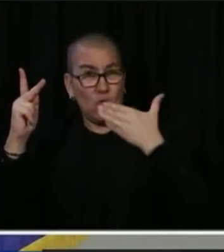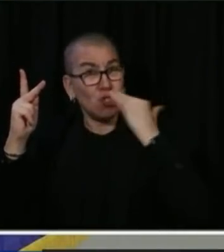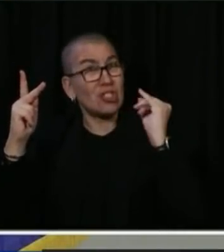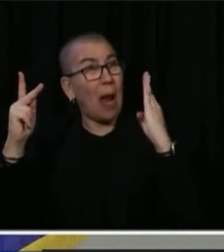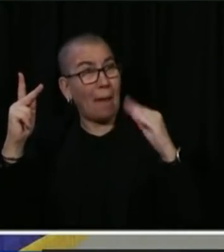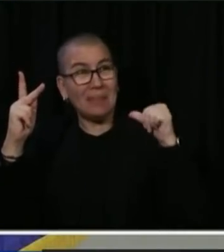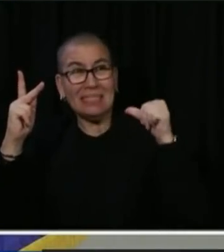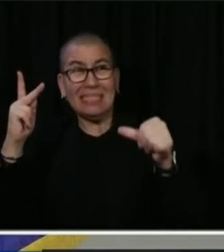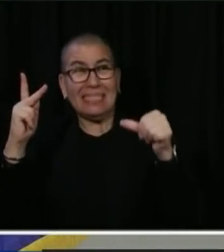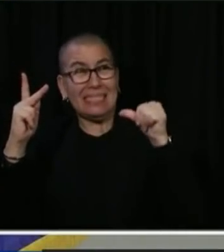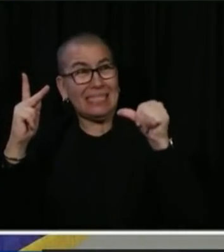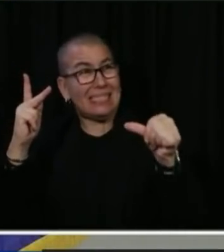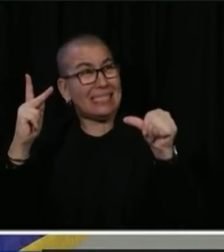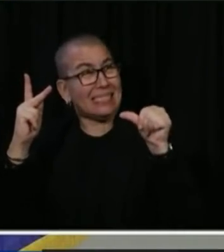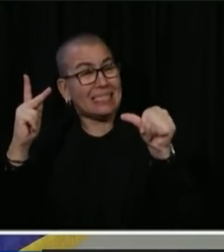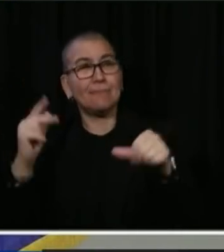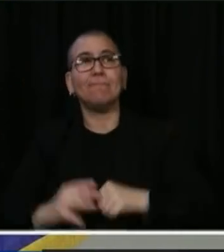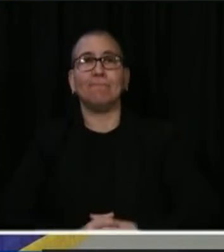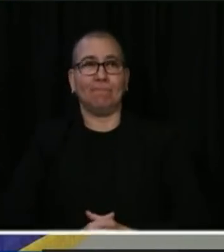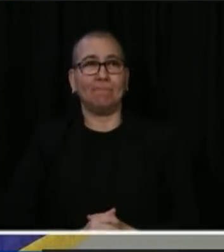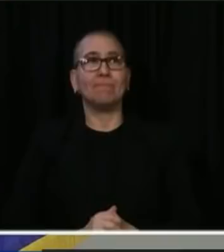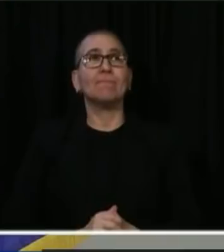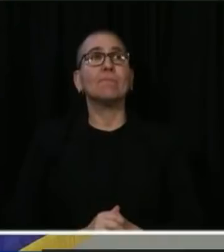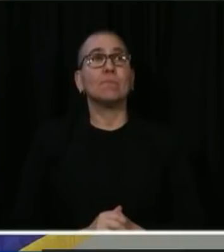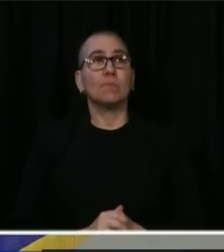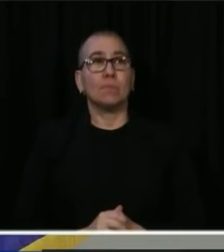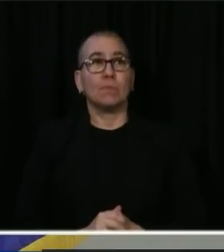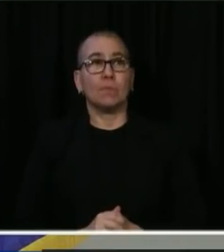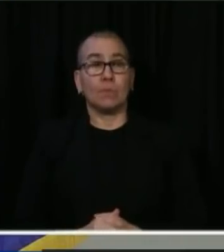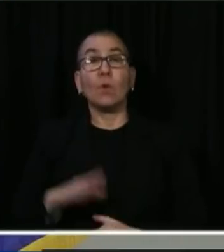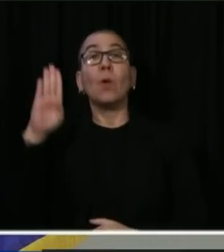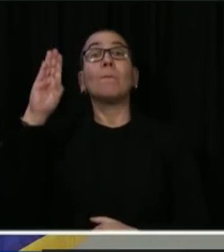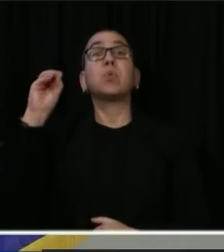WHO SAY I'VE BEEN WAITING OR WHATEVER.